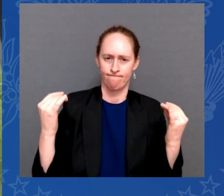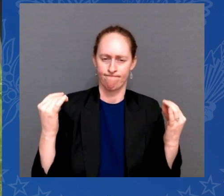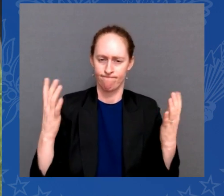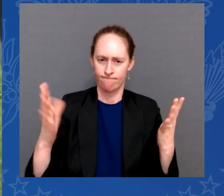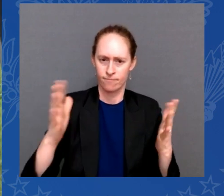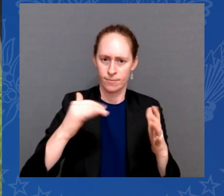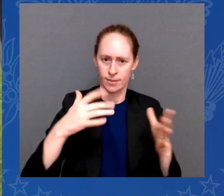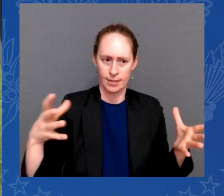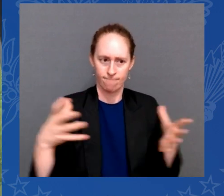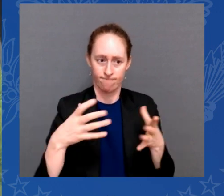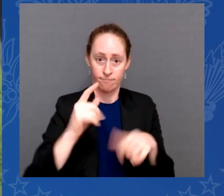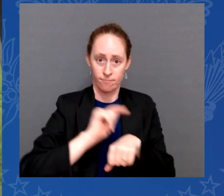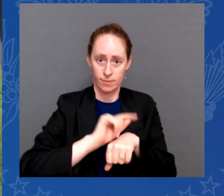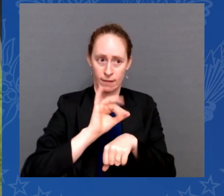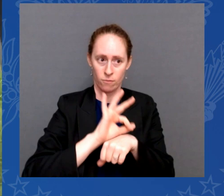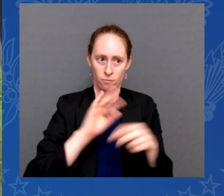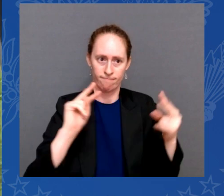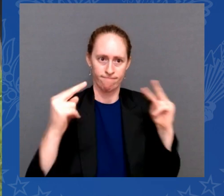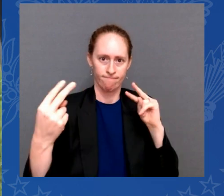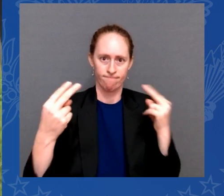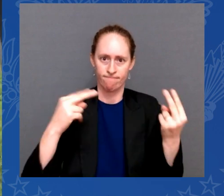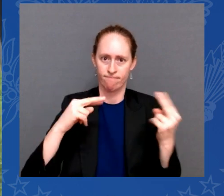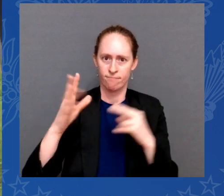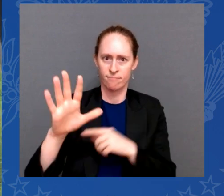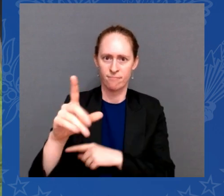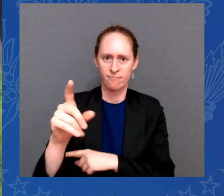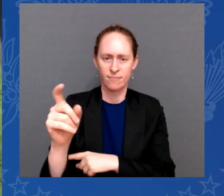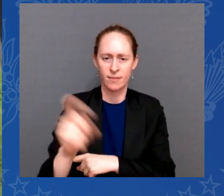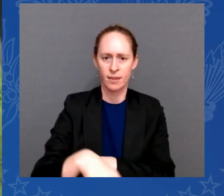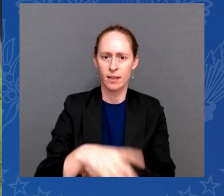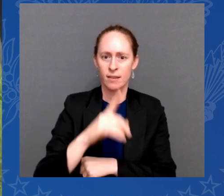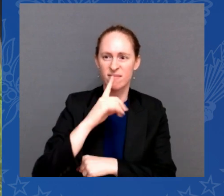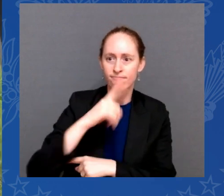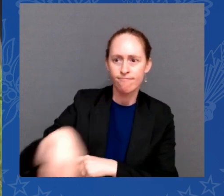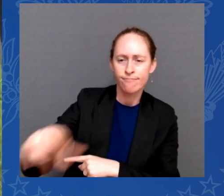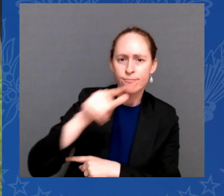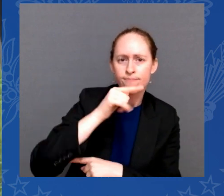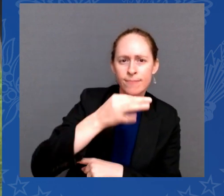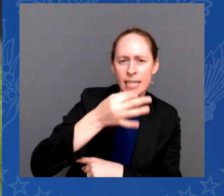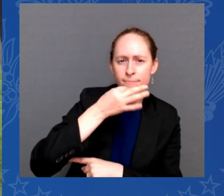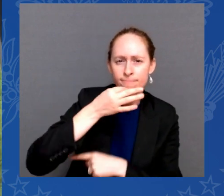and your experts to help us resolve those questions. So, Madam Vice President, Mr. President,